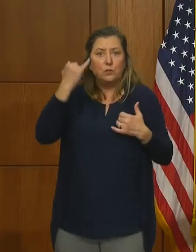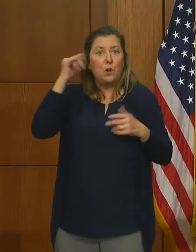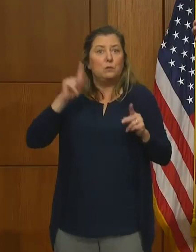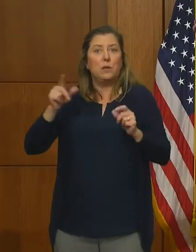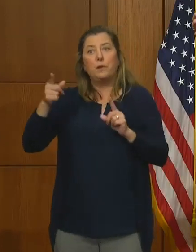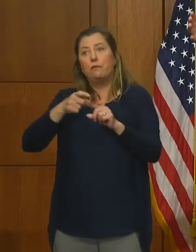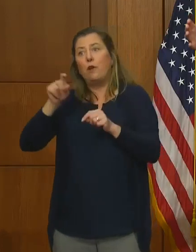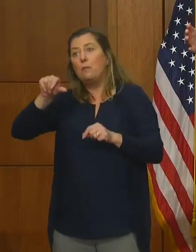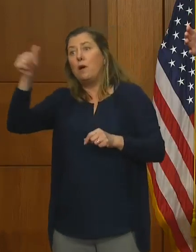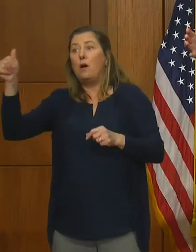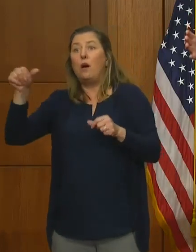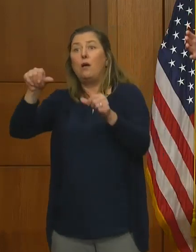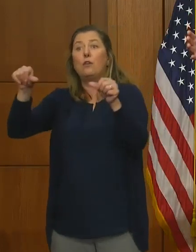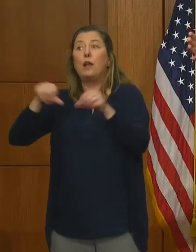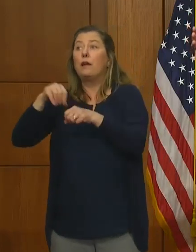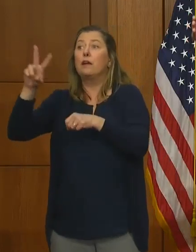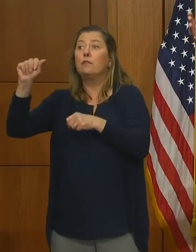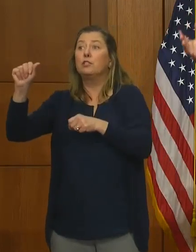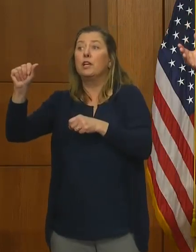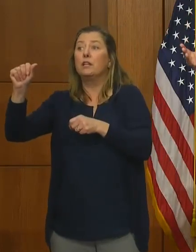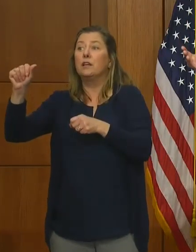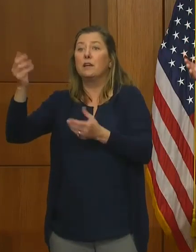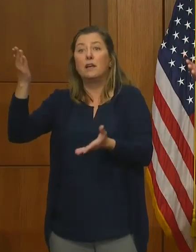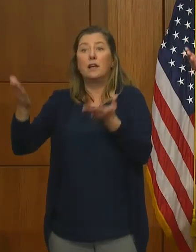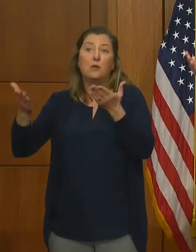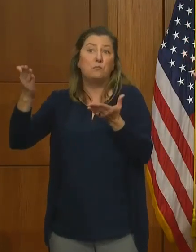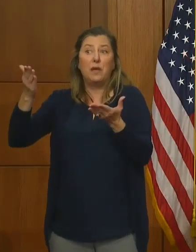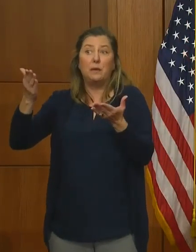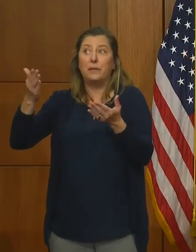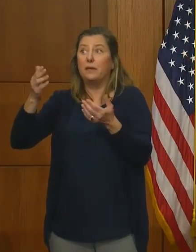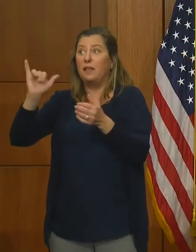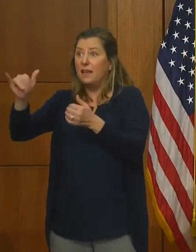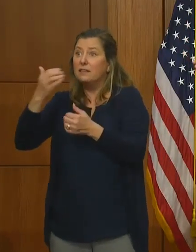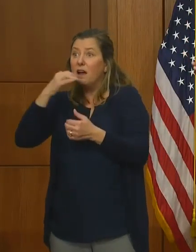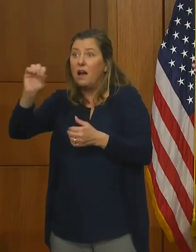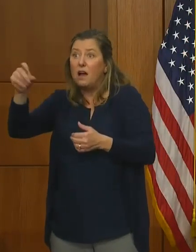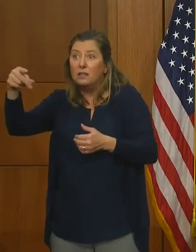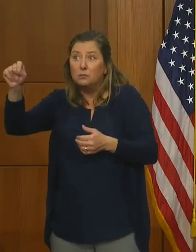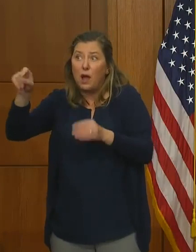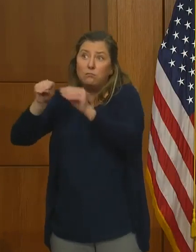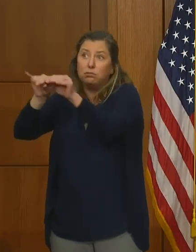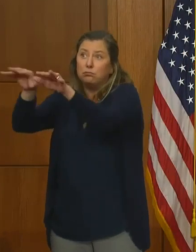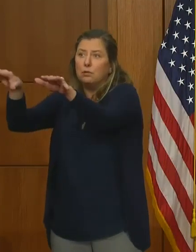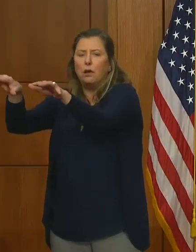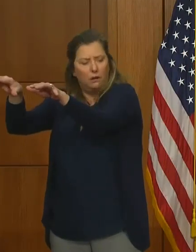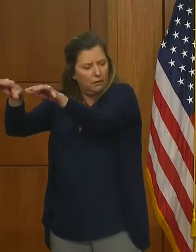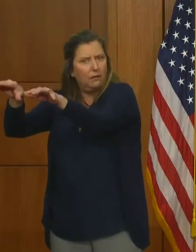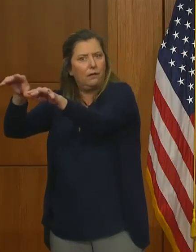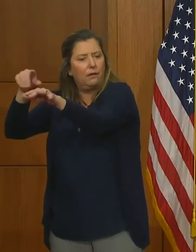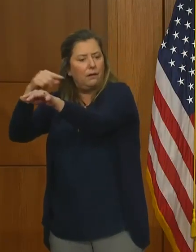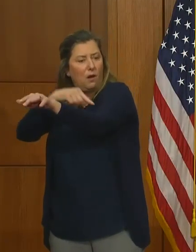IN THE TWO HOURS. BY THE